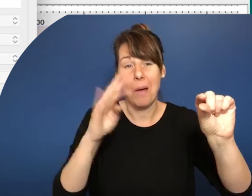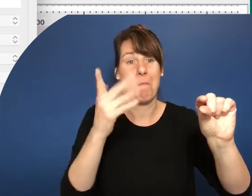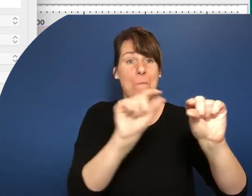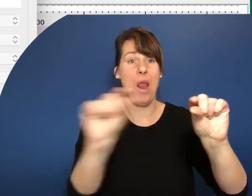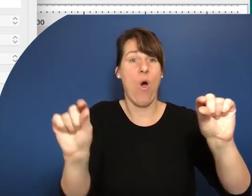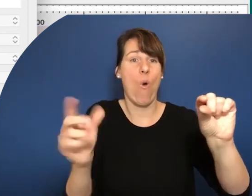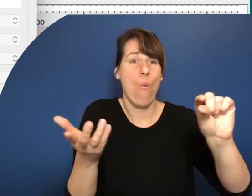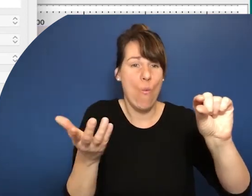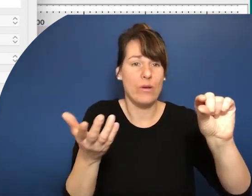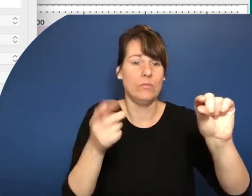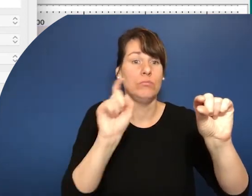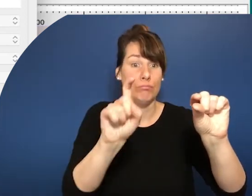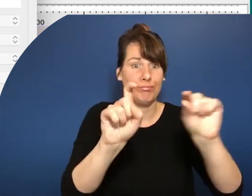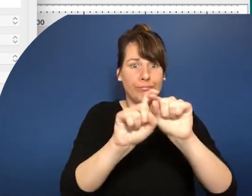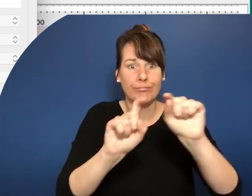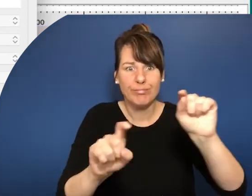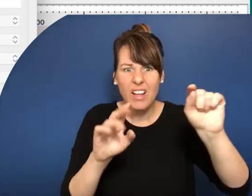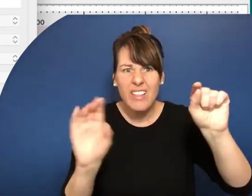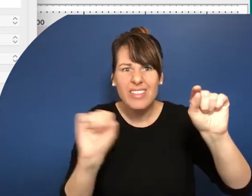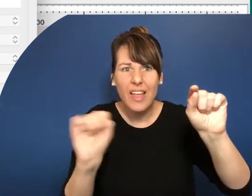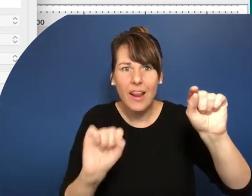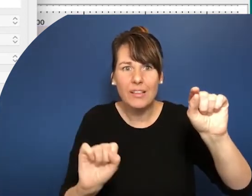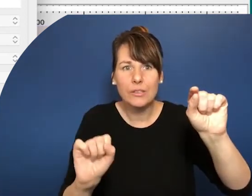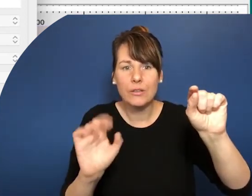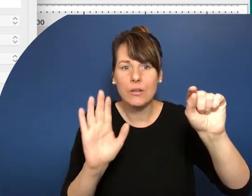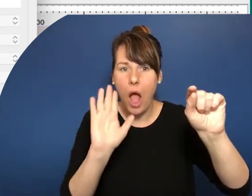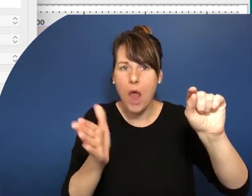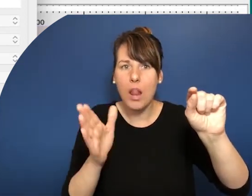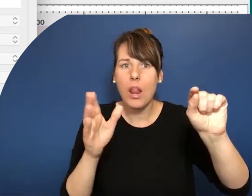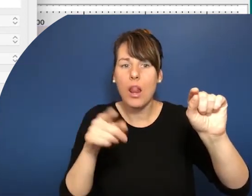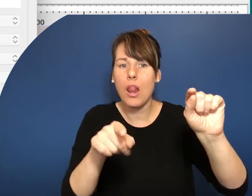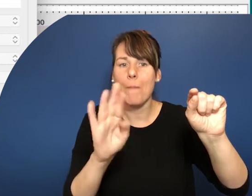and in the dialog box since I have only one tier